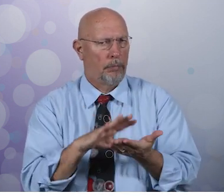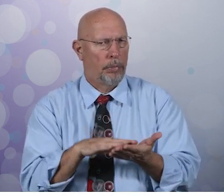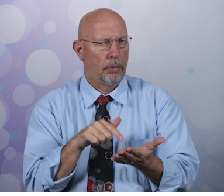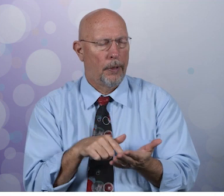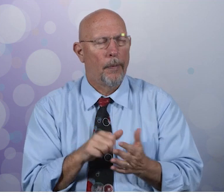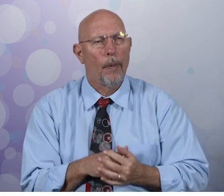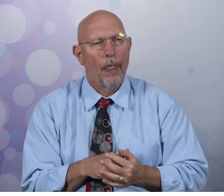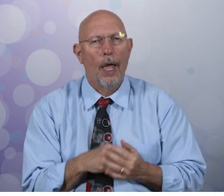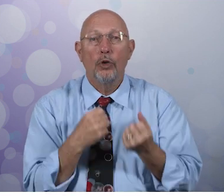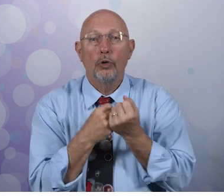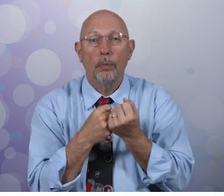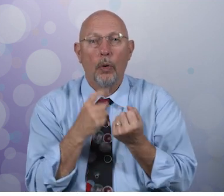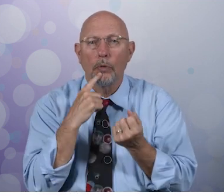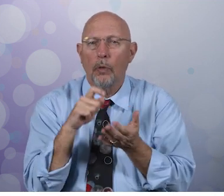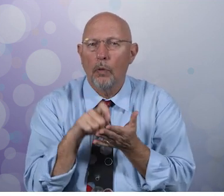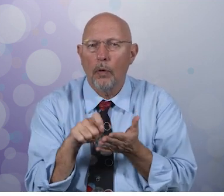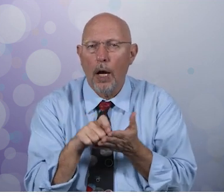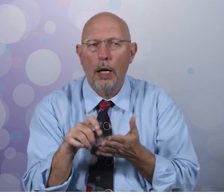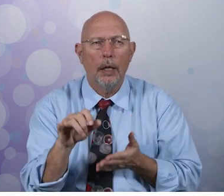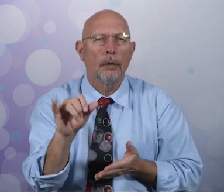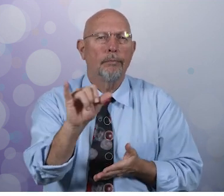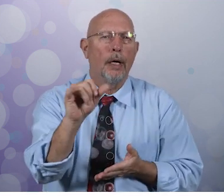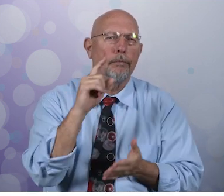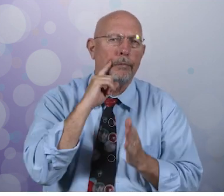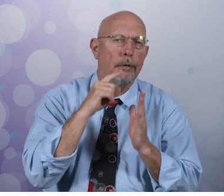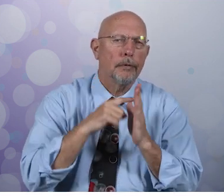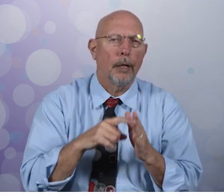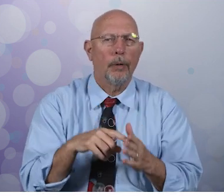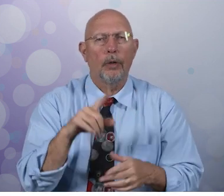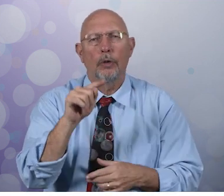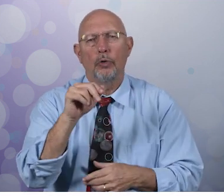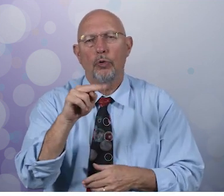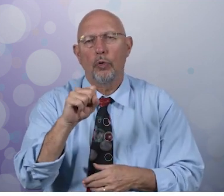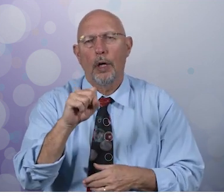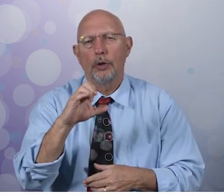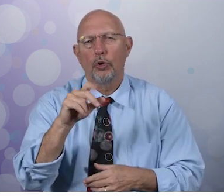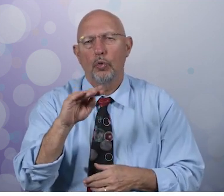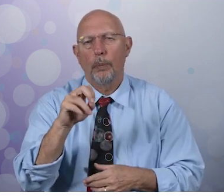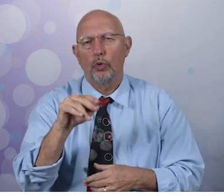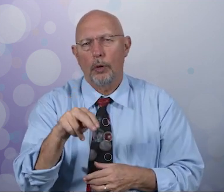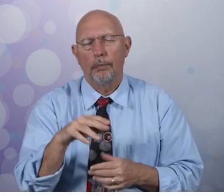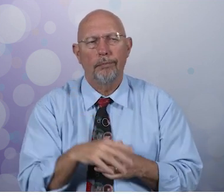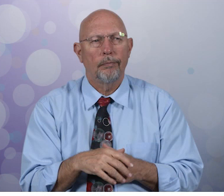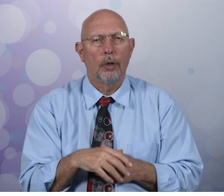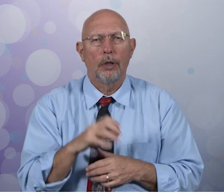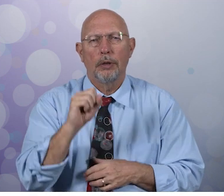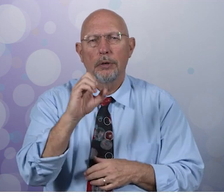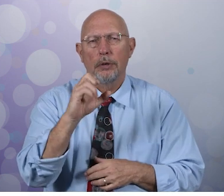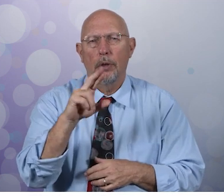supports for writing such as a transcription or scribe.